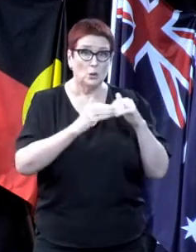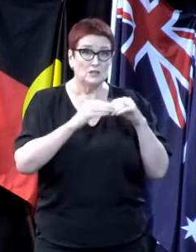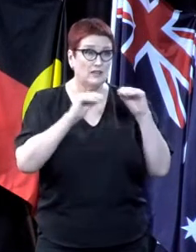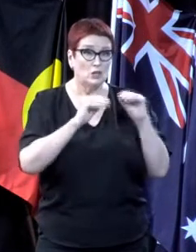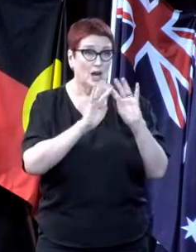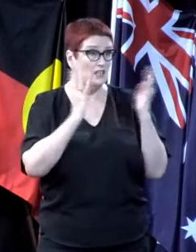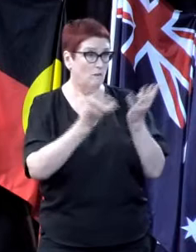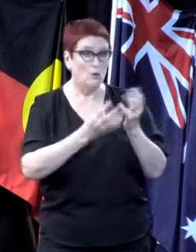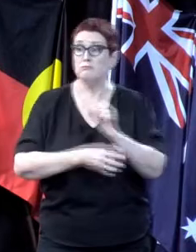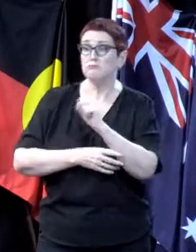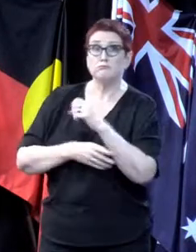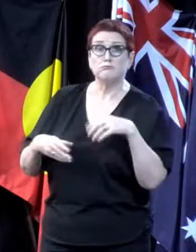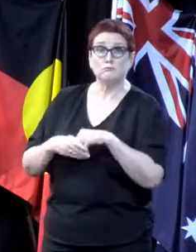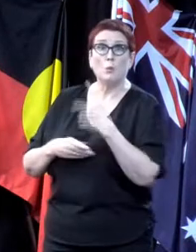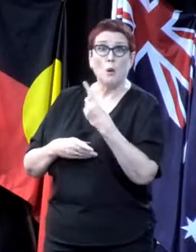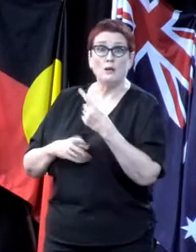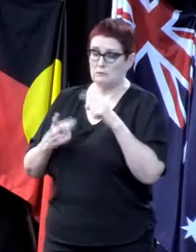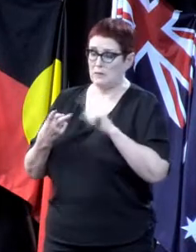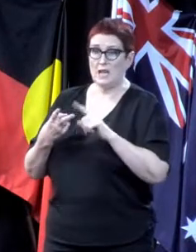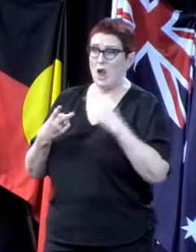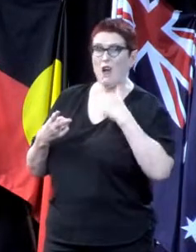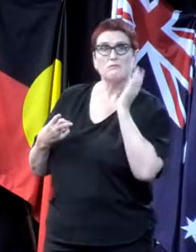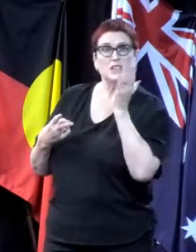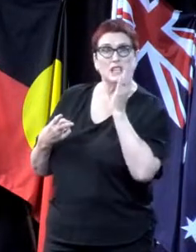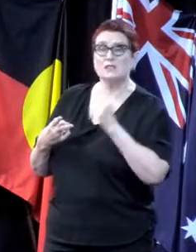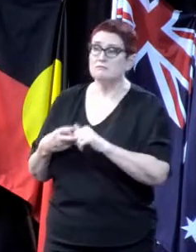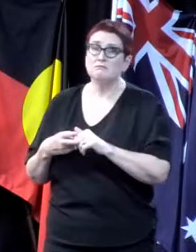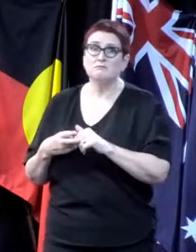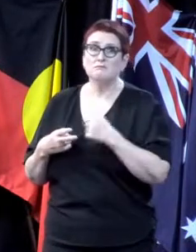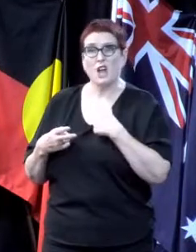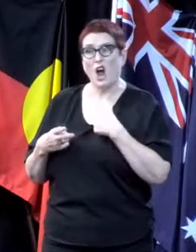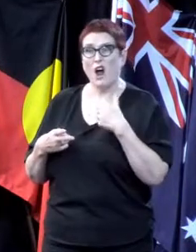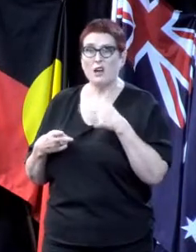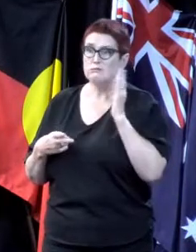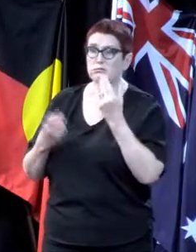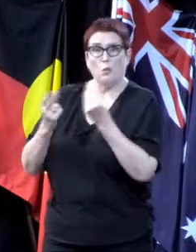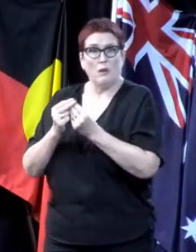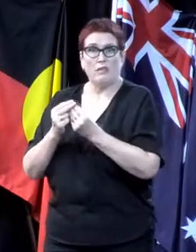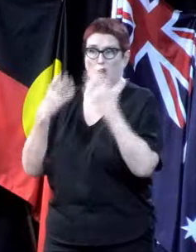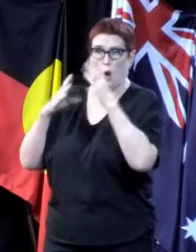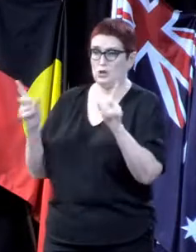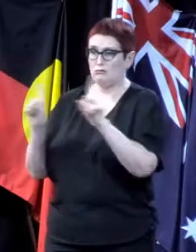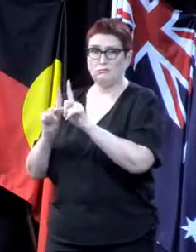Yes, I've been to one. I've presented at one. And we present them now with the inclusion coach. OK, Ms. Kauppila.